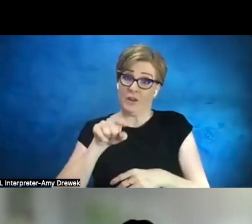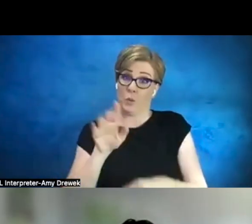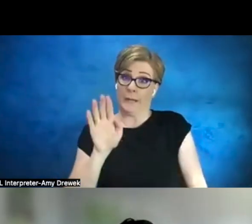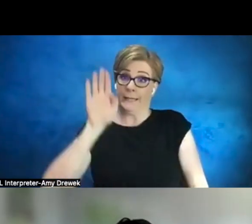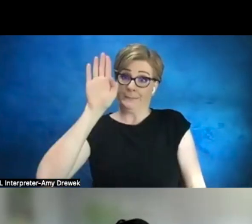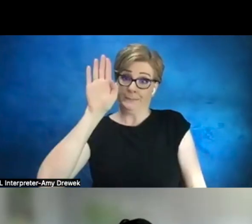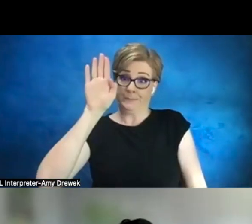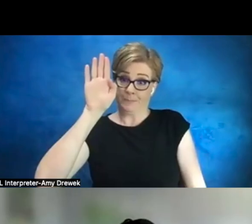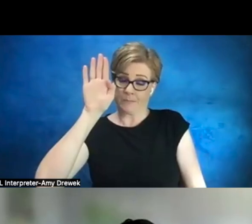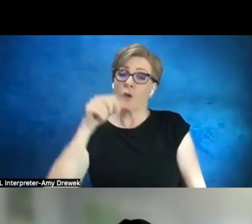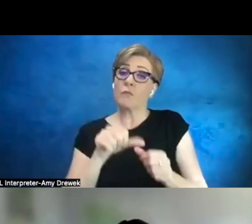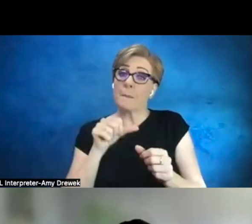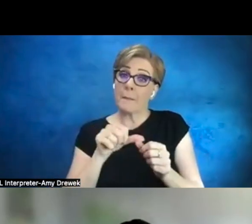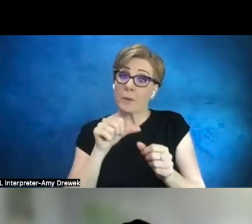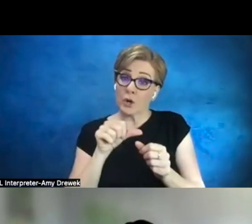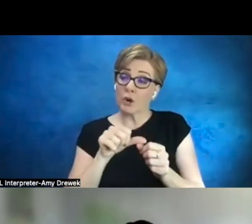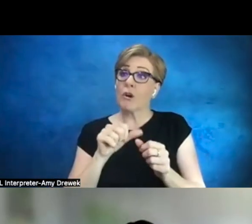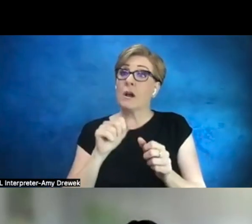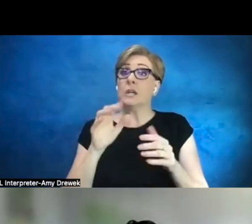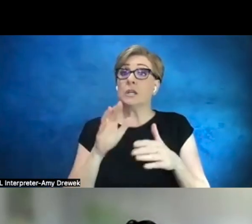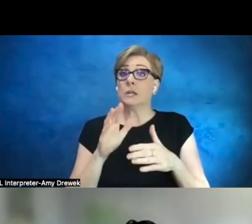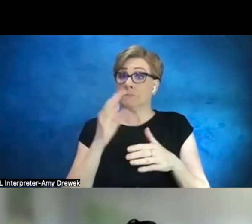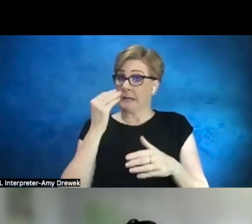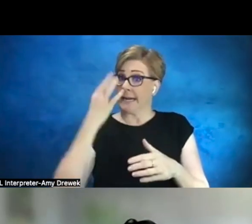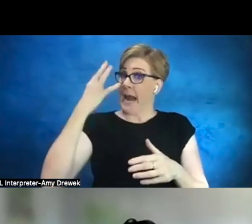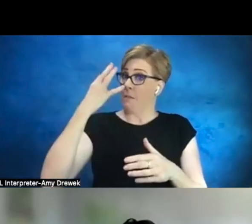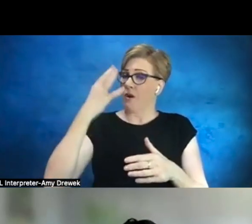visual description of yourself, your name, and your pronouns if you feel comfortable doing so,